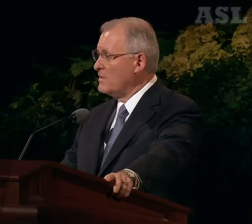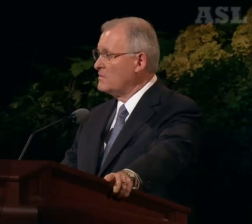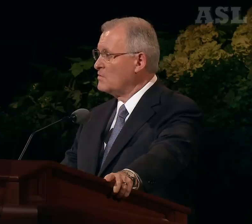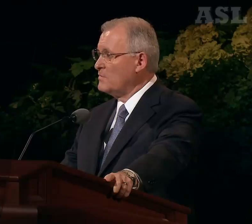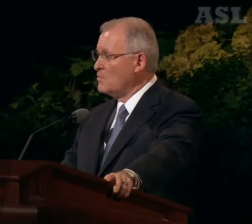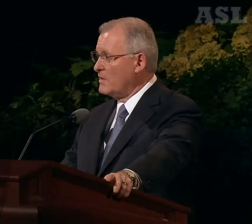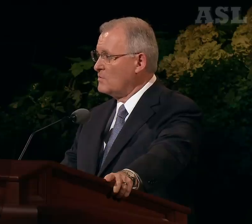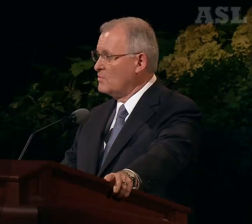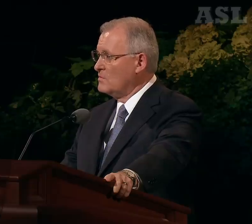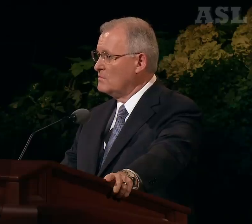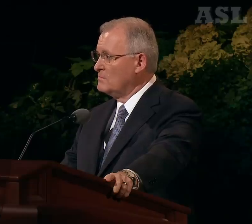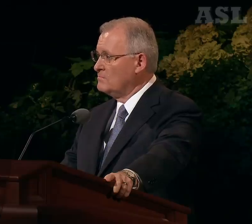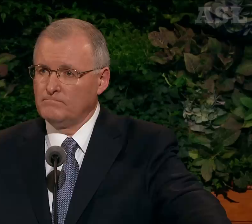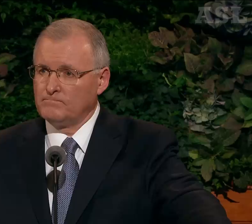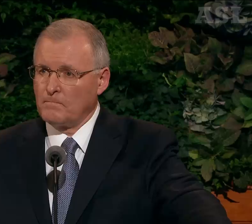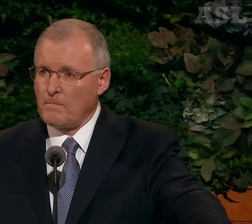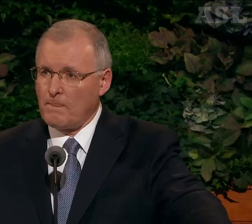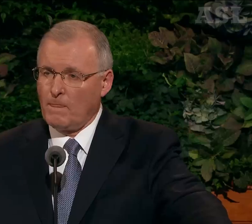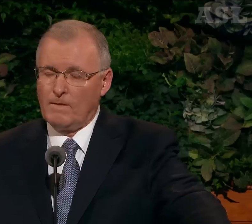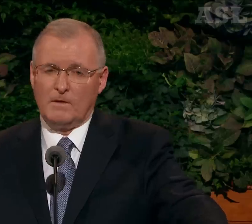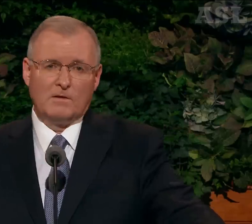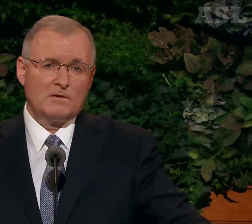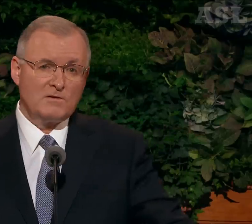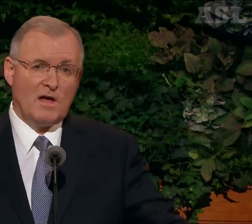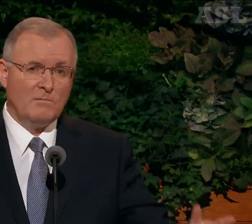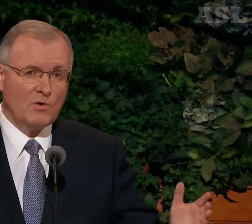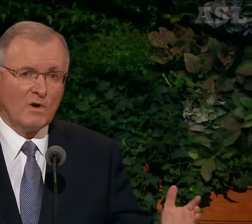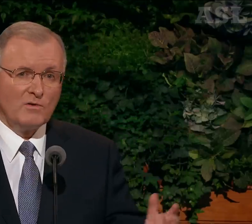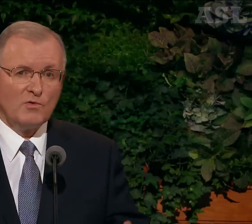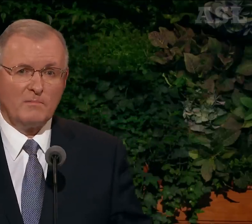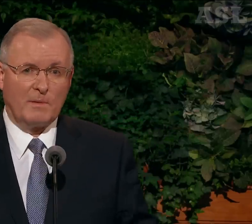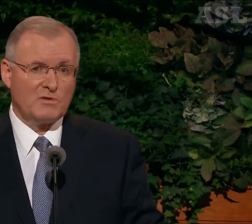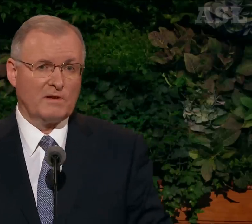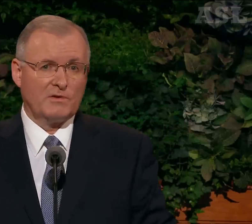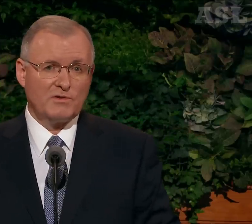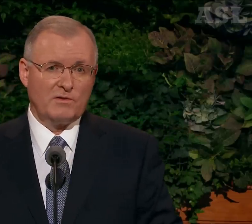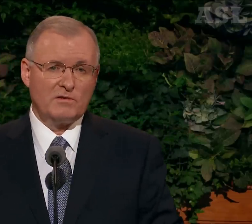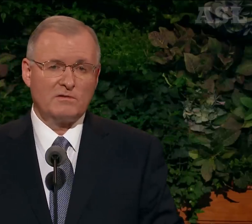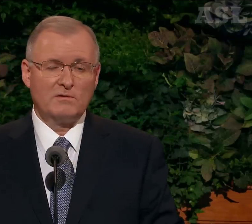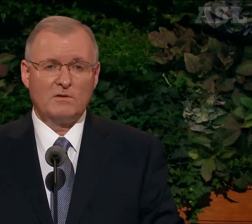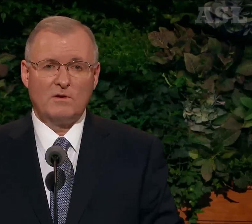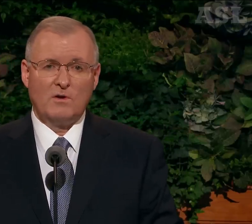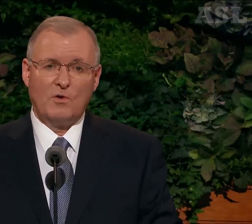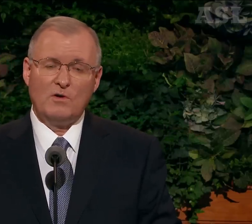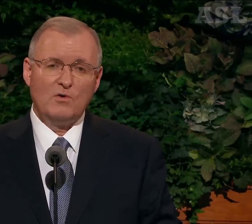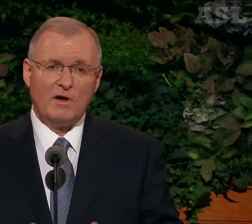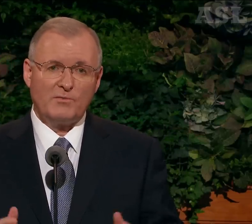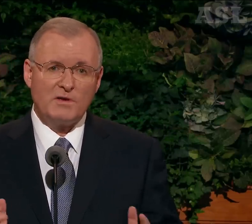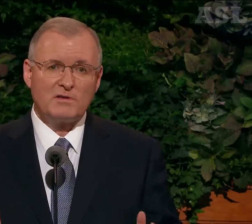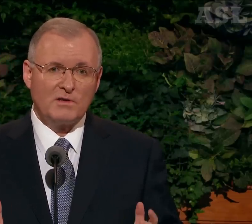YOU WILL HAVE THE POWER OF THE